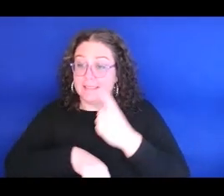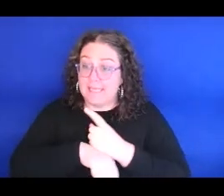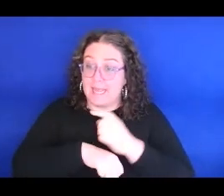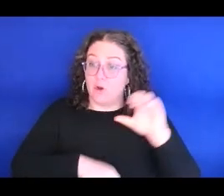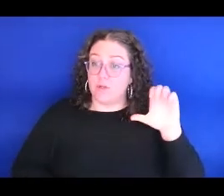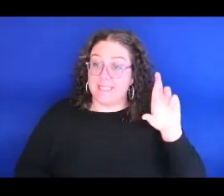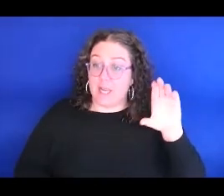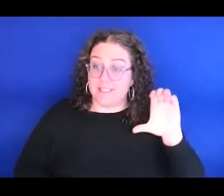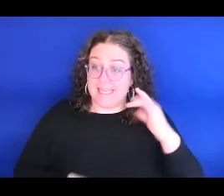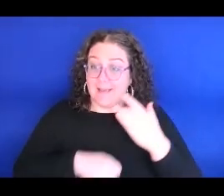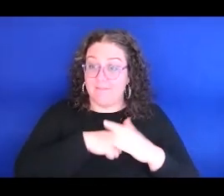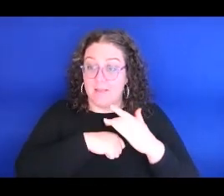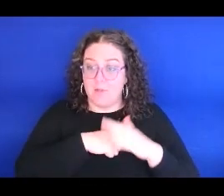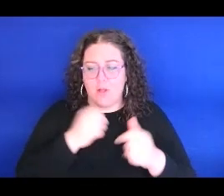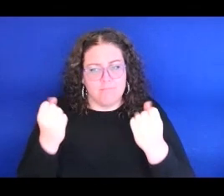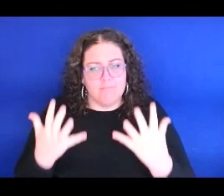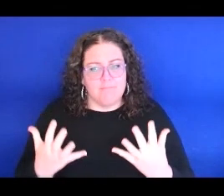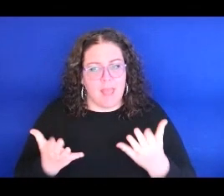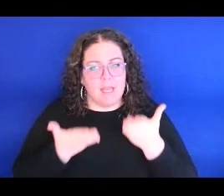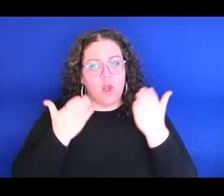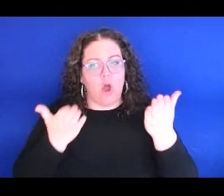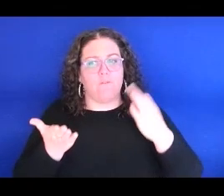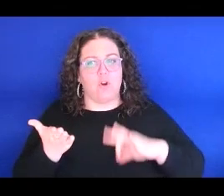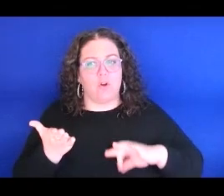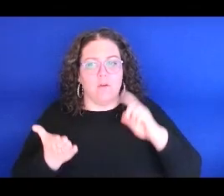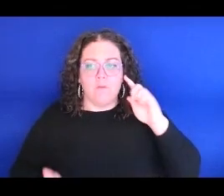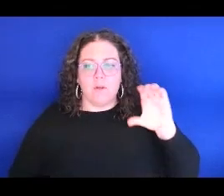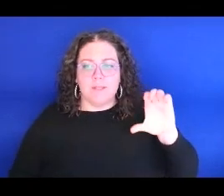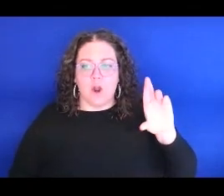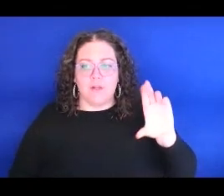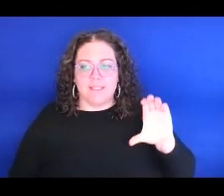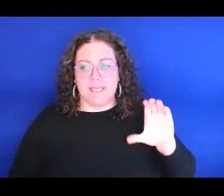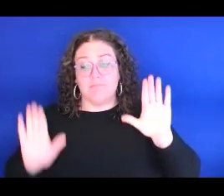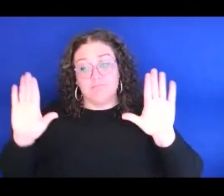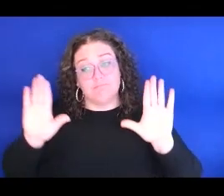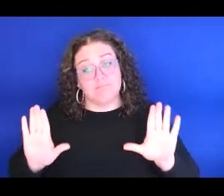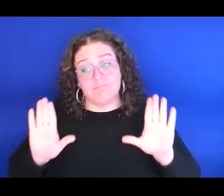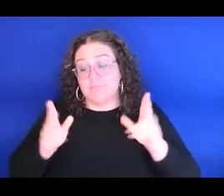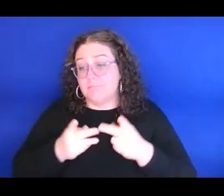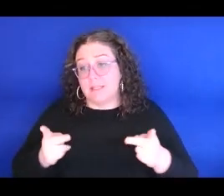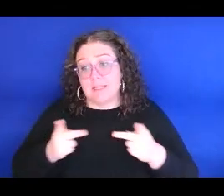Many events offer CRC credits, and this is a great place to share any recorded webinars